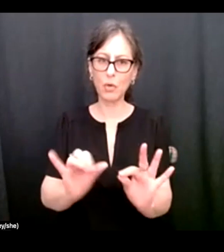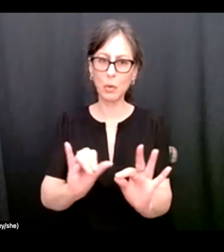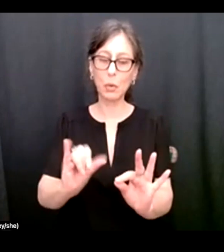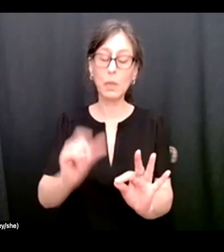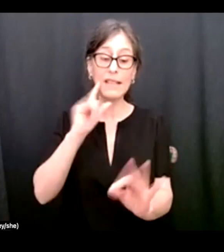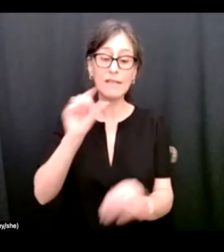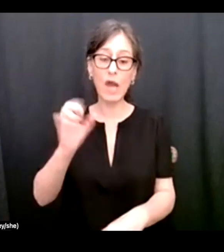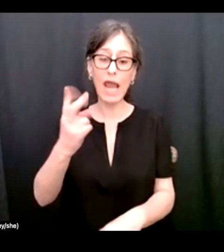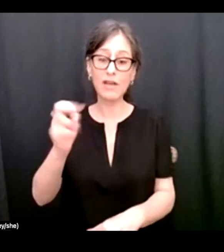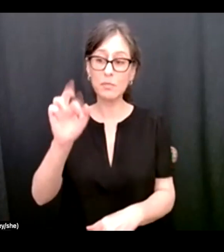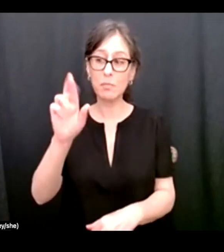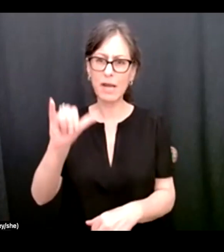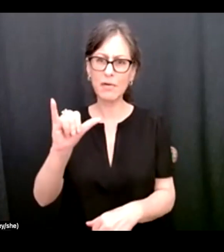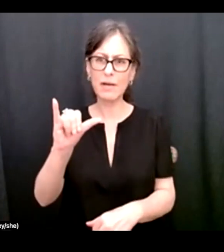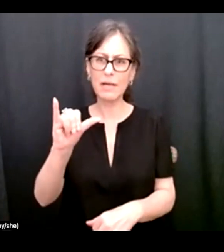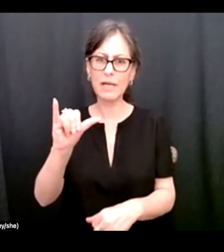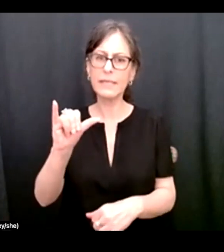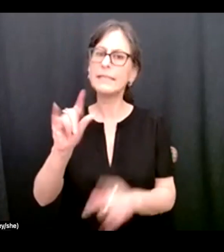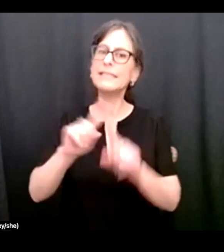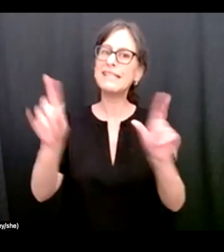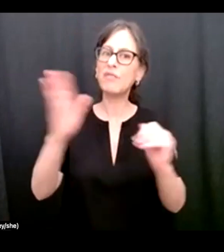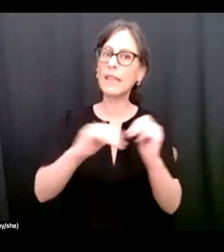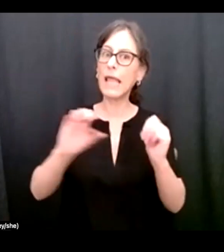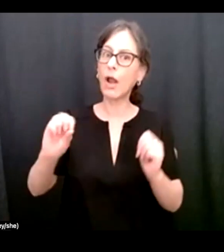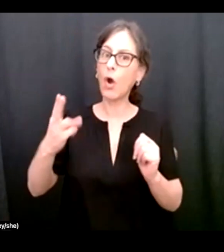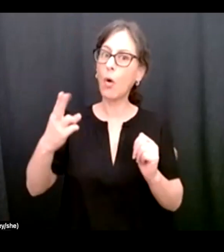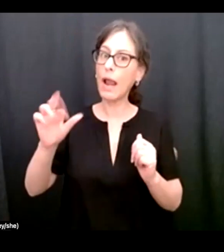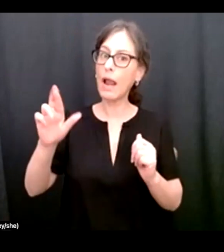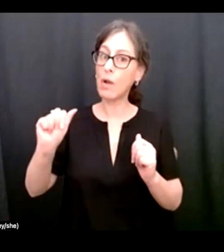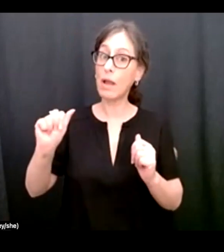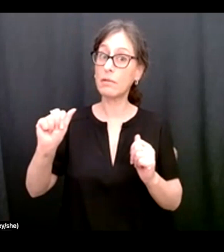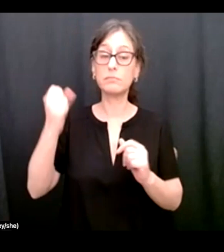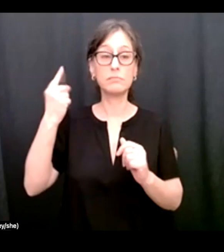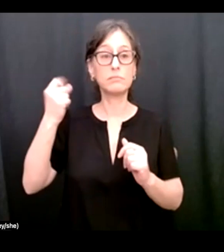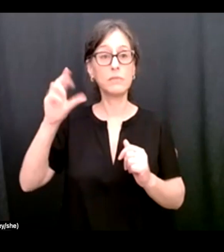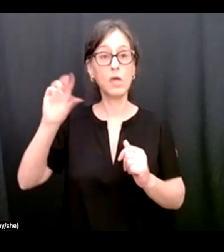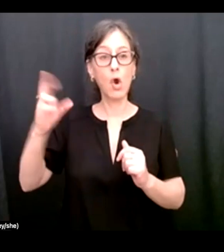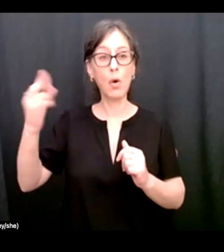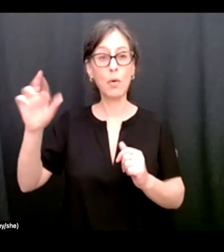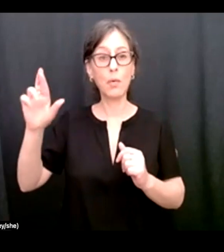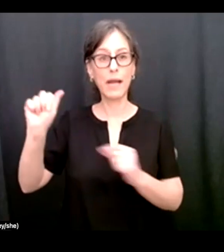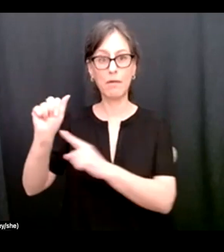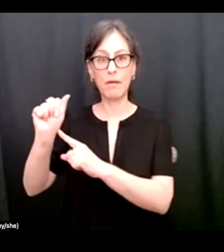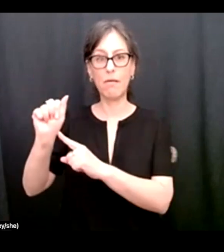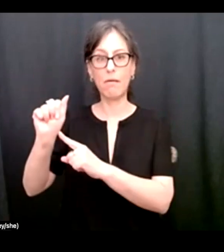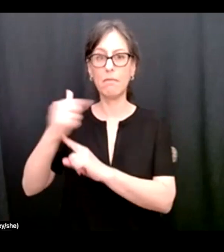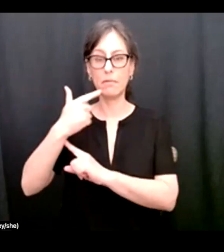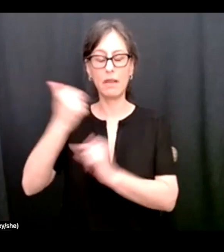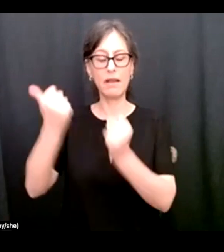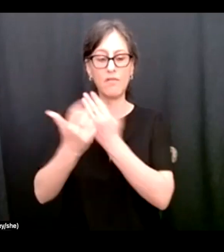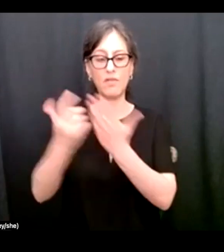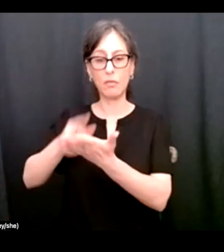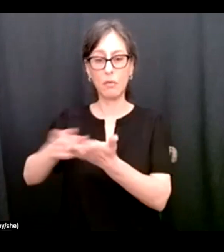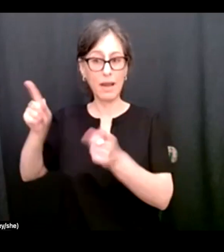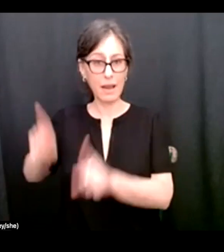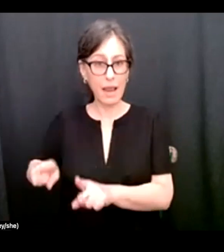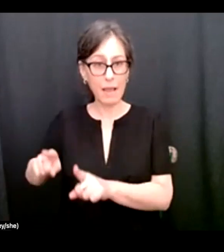you'll see, unlike O'Hara, who famously said that everything that happens to him is,